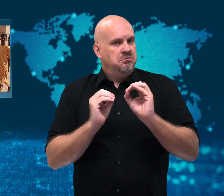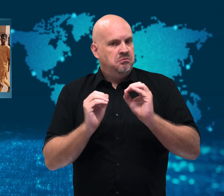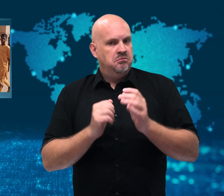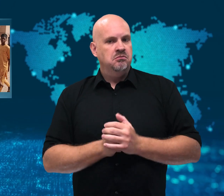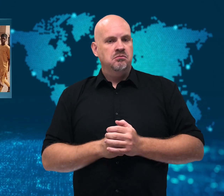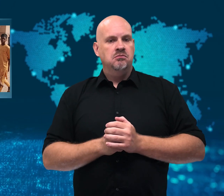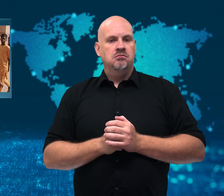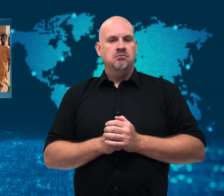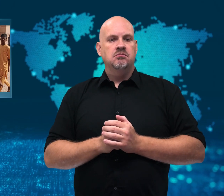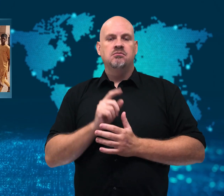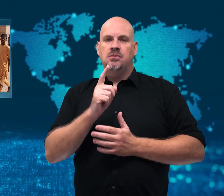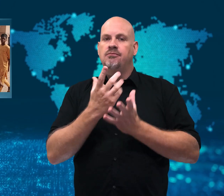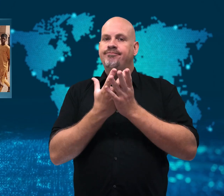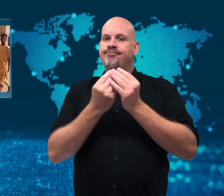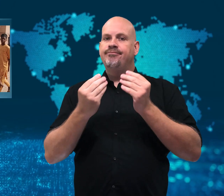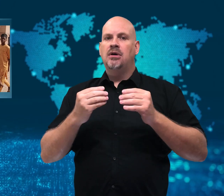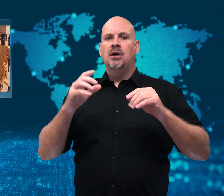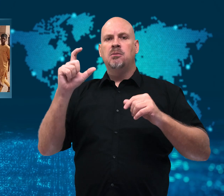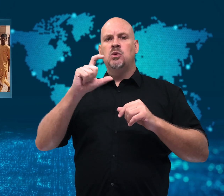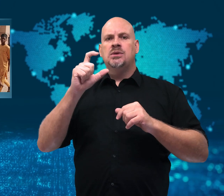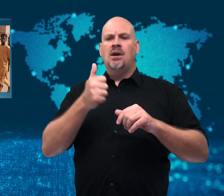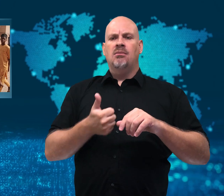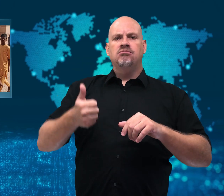enforce the new ban,